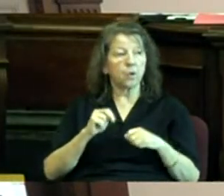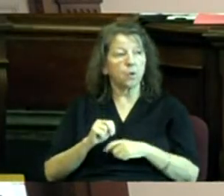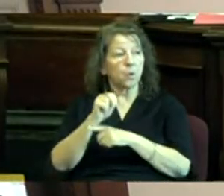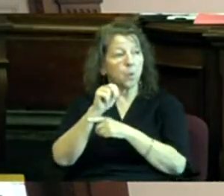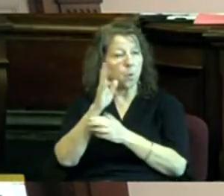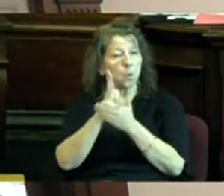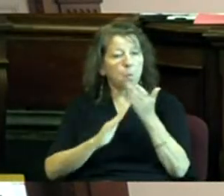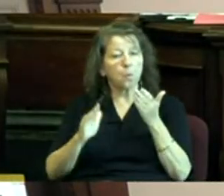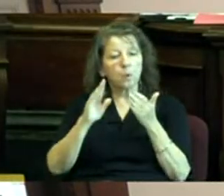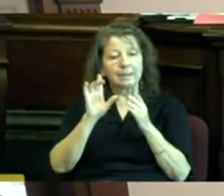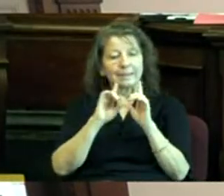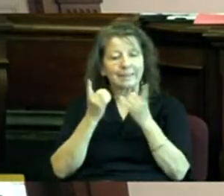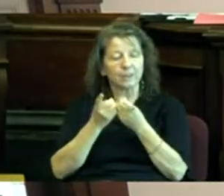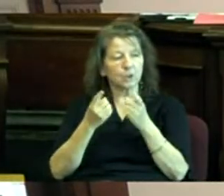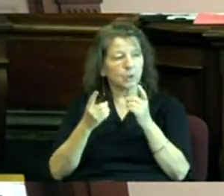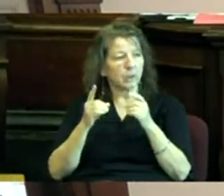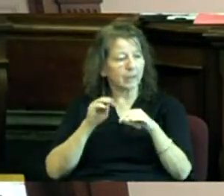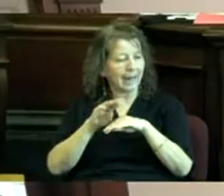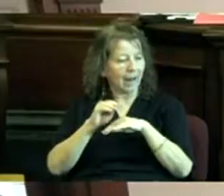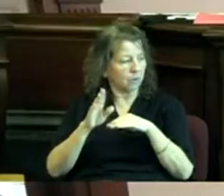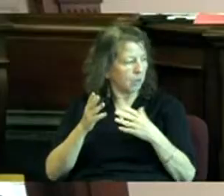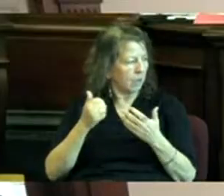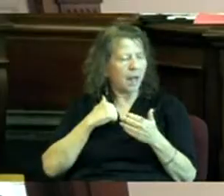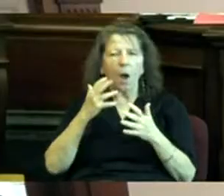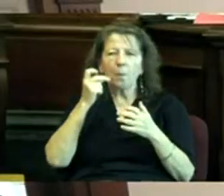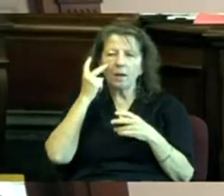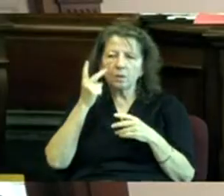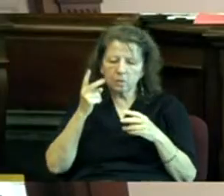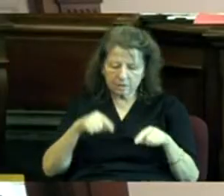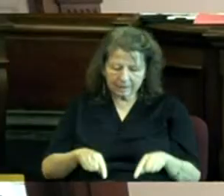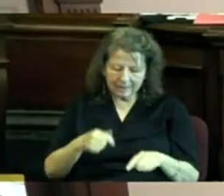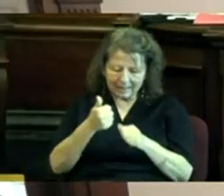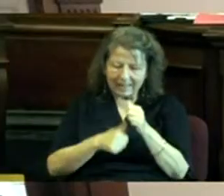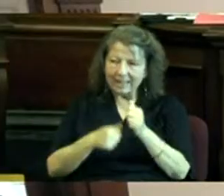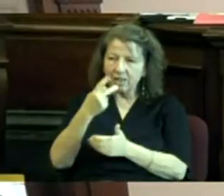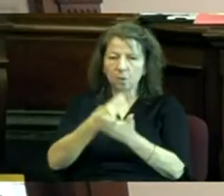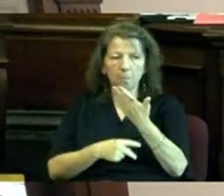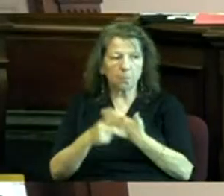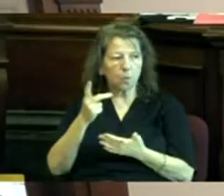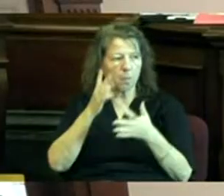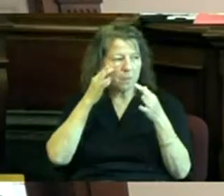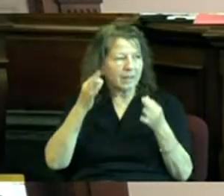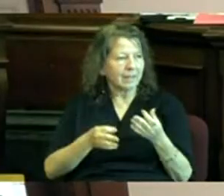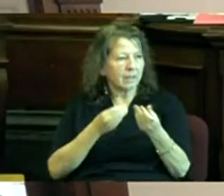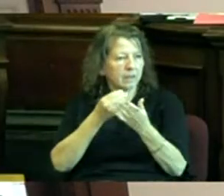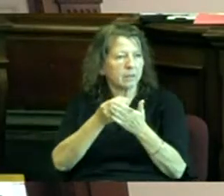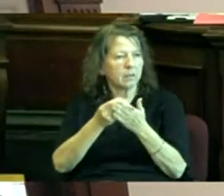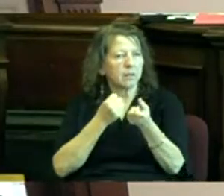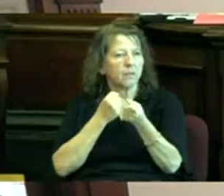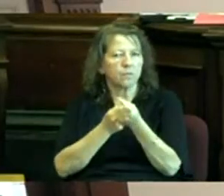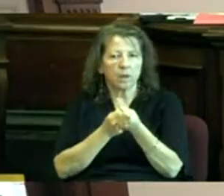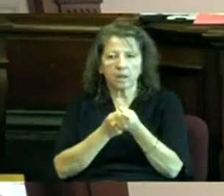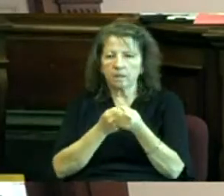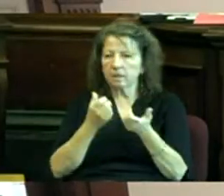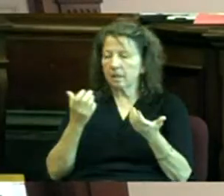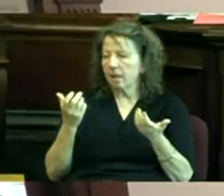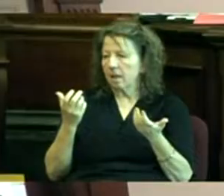sponsored by the four district council members. I'd be interested to just hear a bit